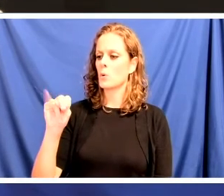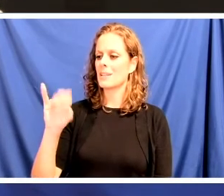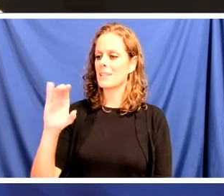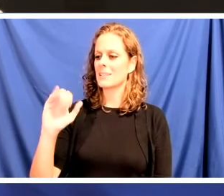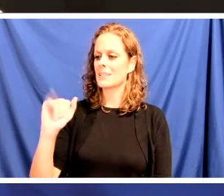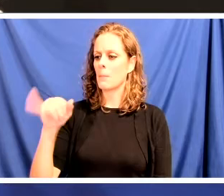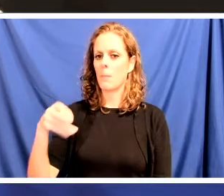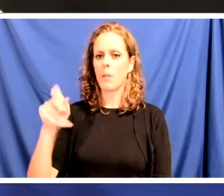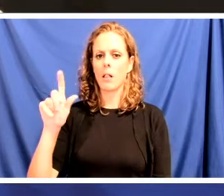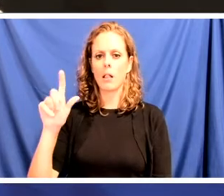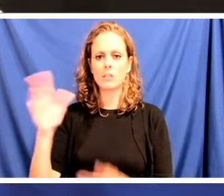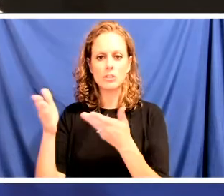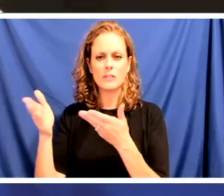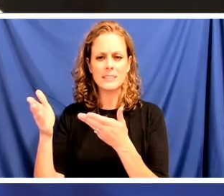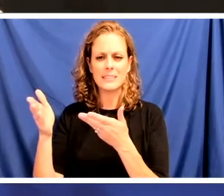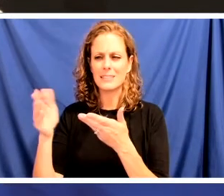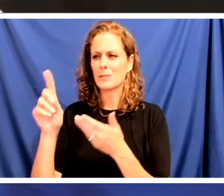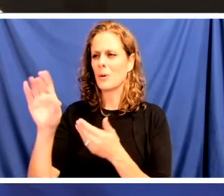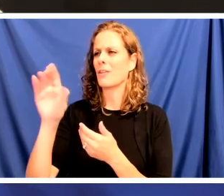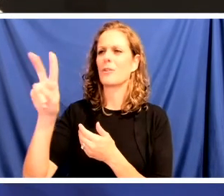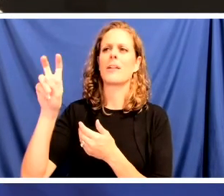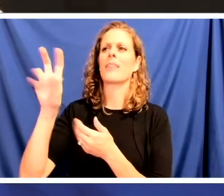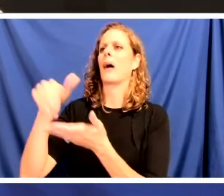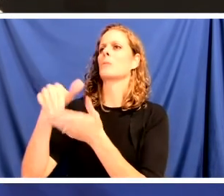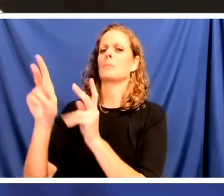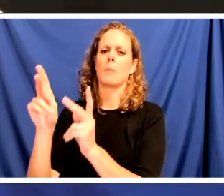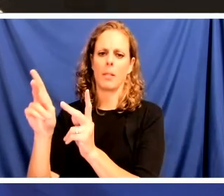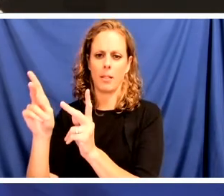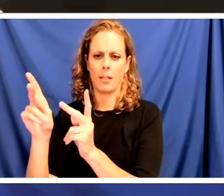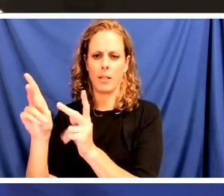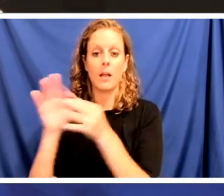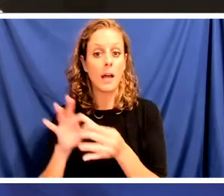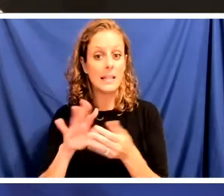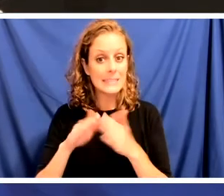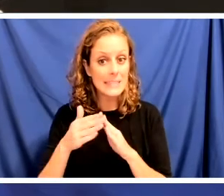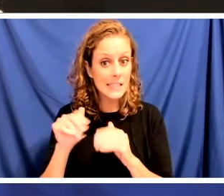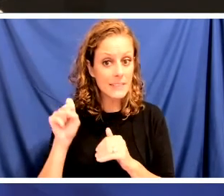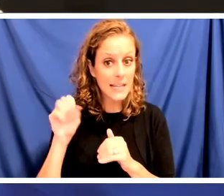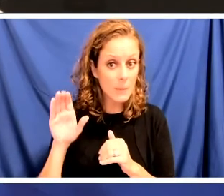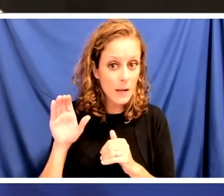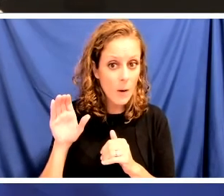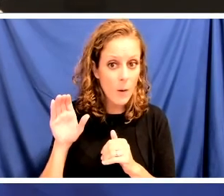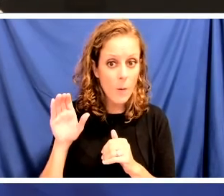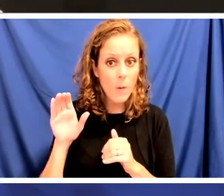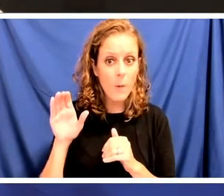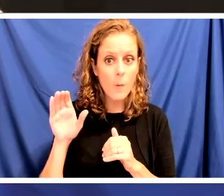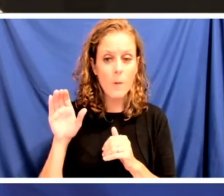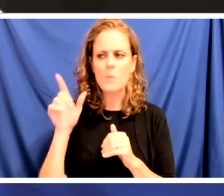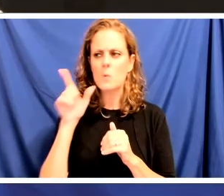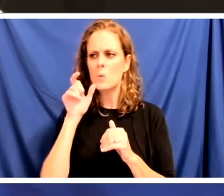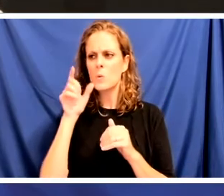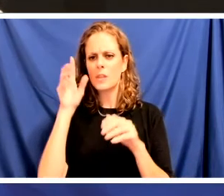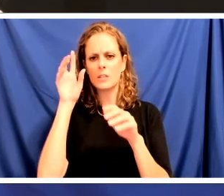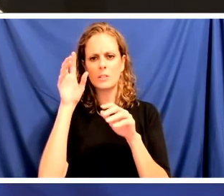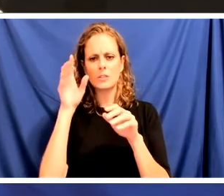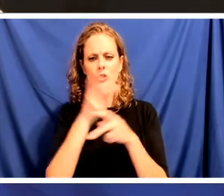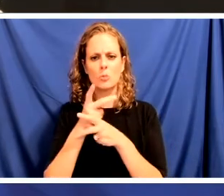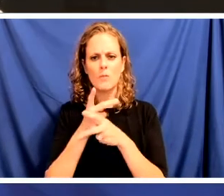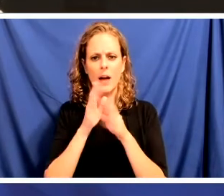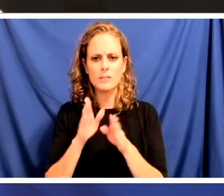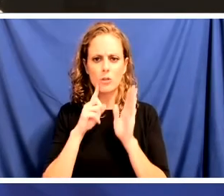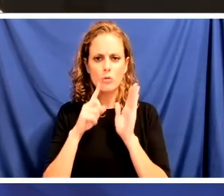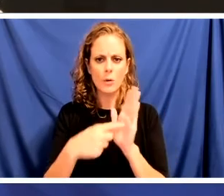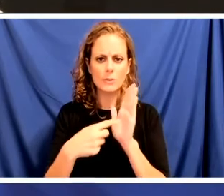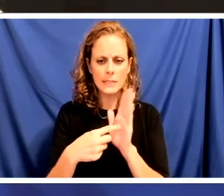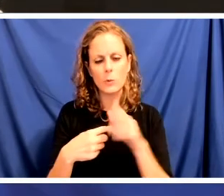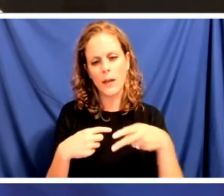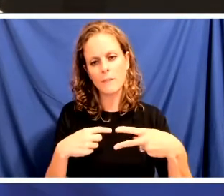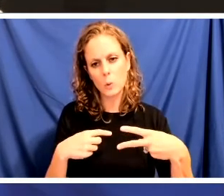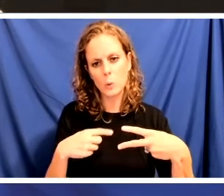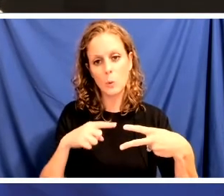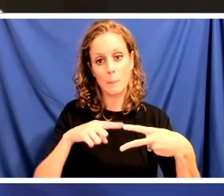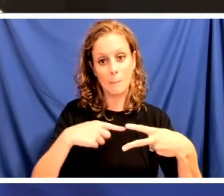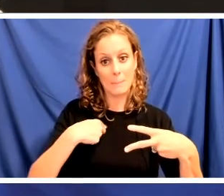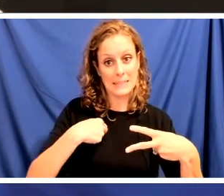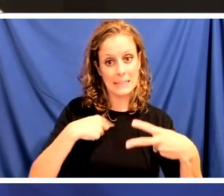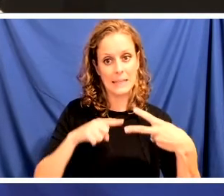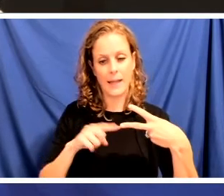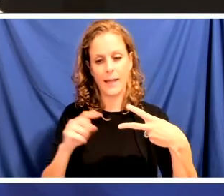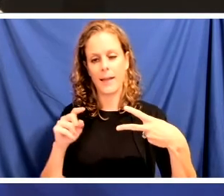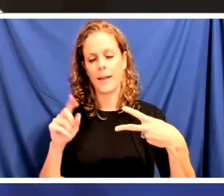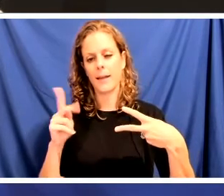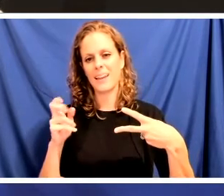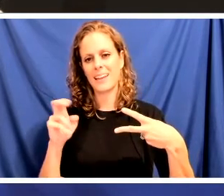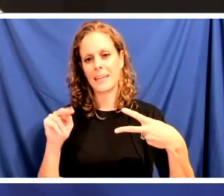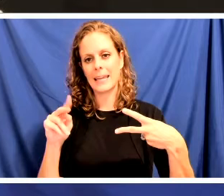SacGov: When it comes to something like the city of sacramento and who's going to be the supervisor that represents a portion of that and we have to write we have supervisor Kennedy and myself that represent the city of sacramento.